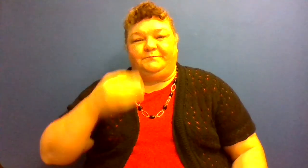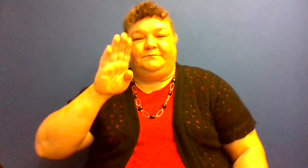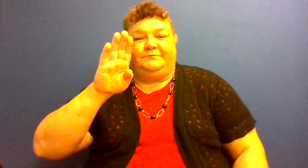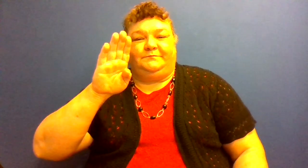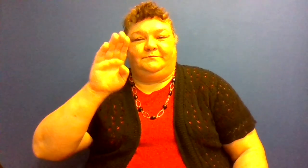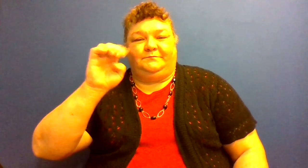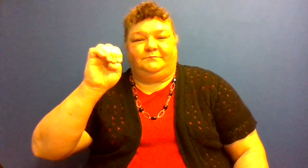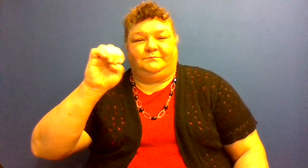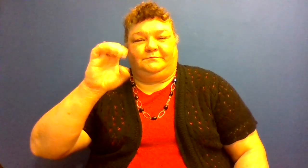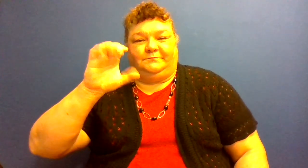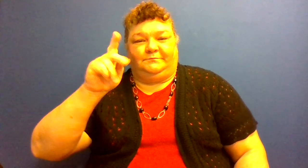Hello.